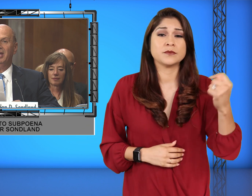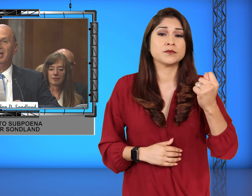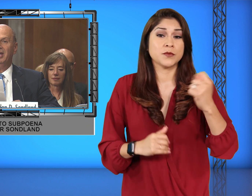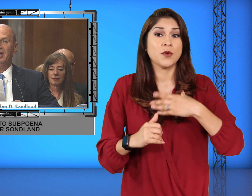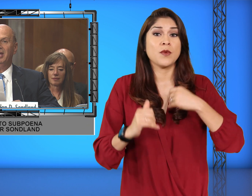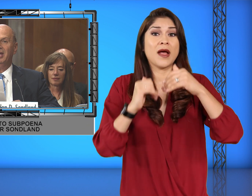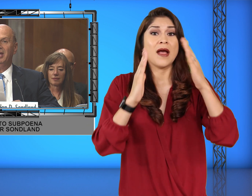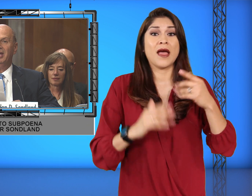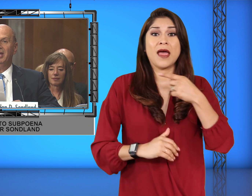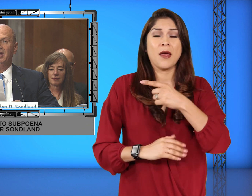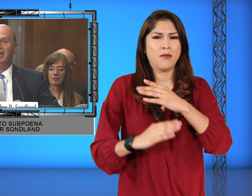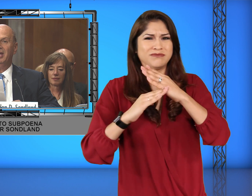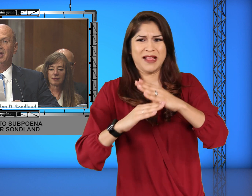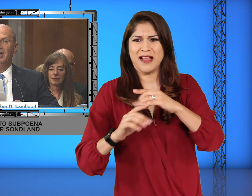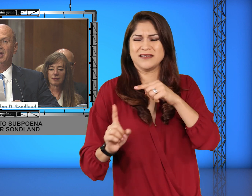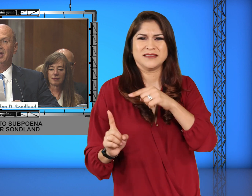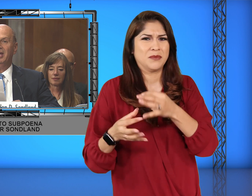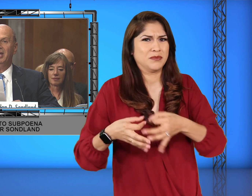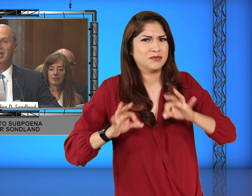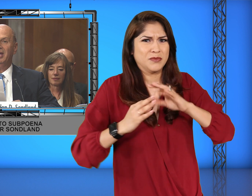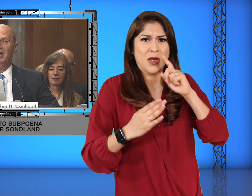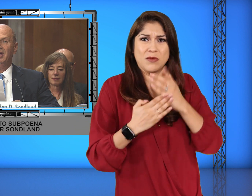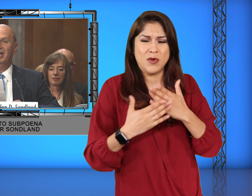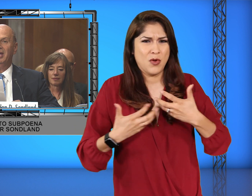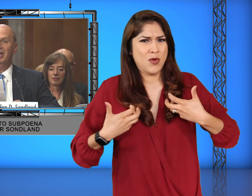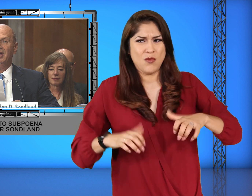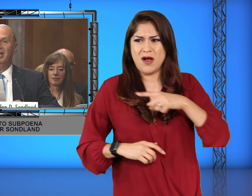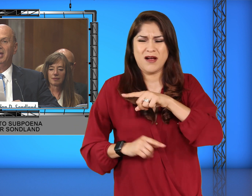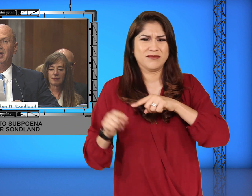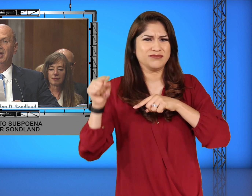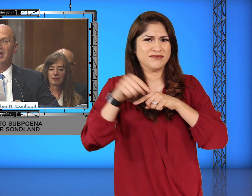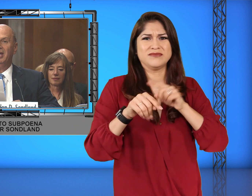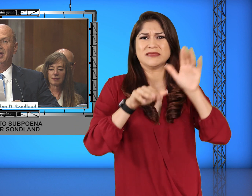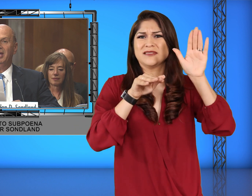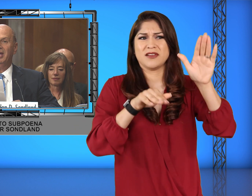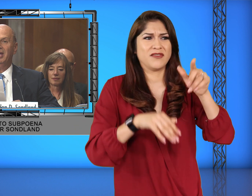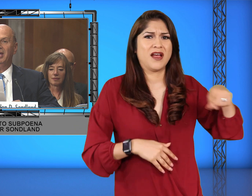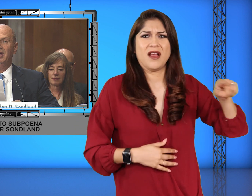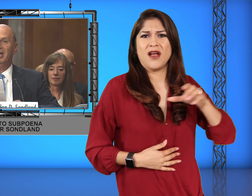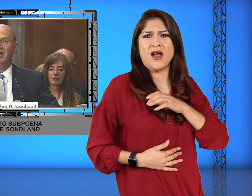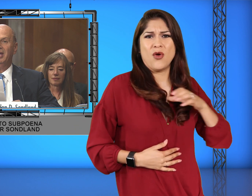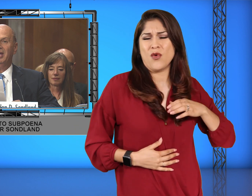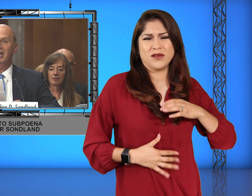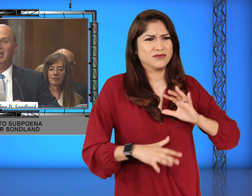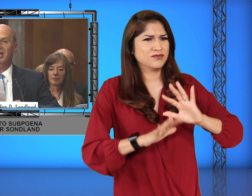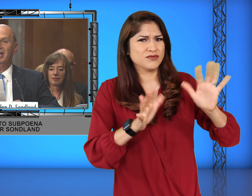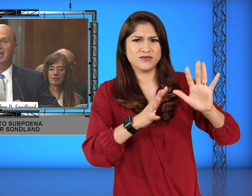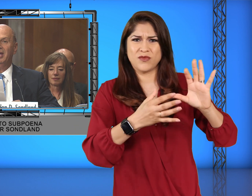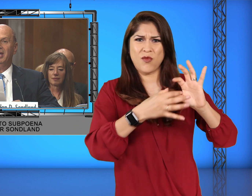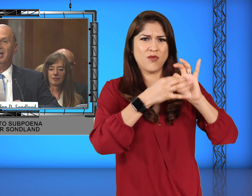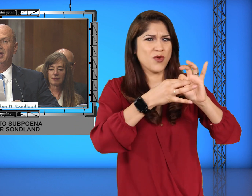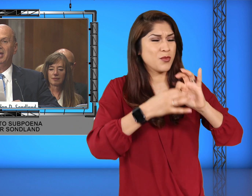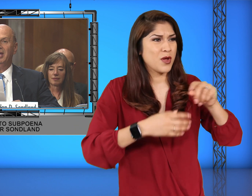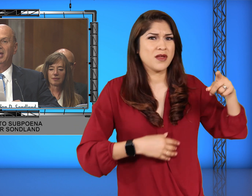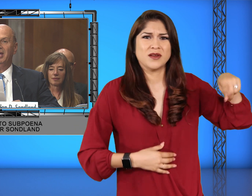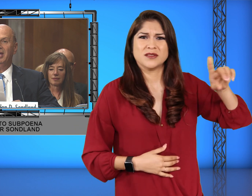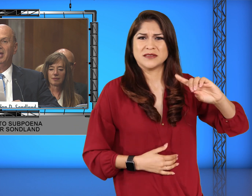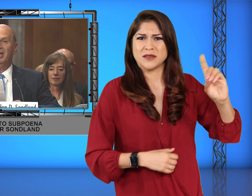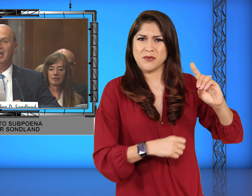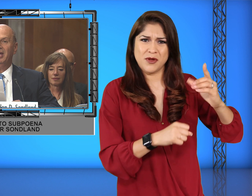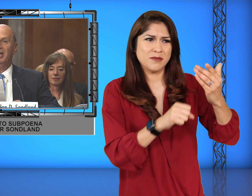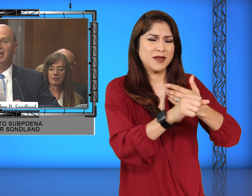Tuesday the White House blocked the key witness from testifying before Congress in the Democrat's